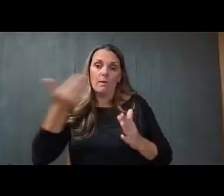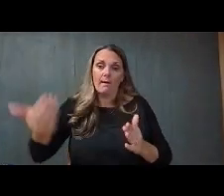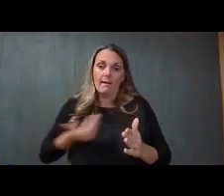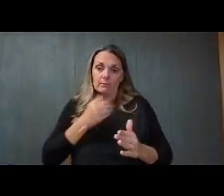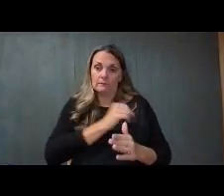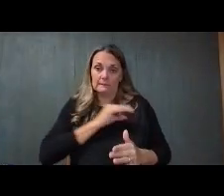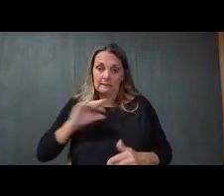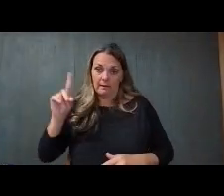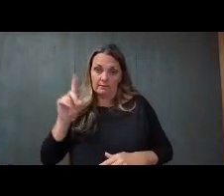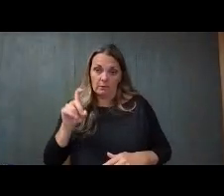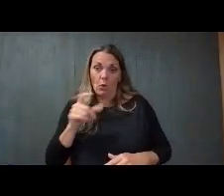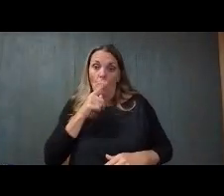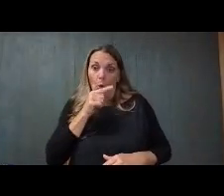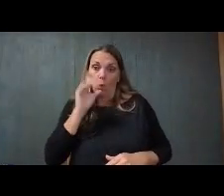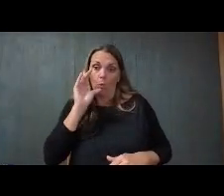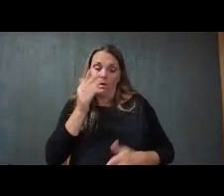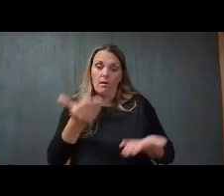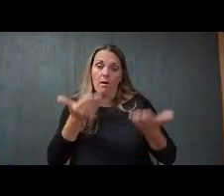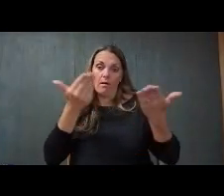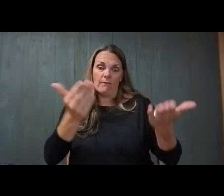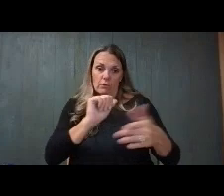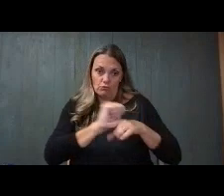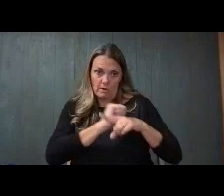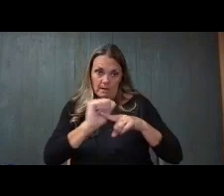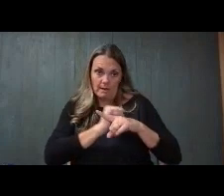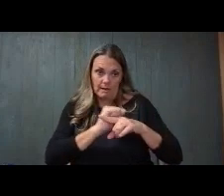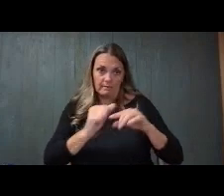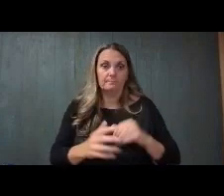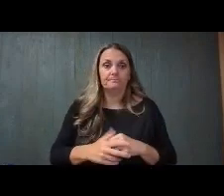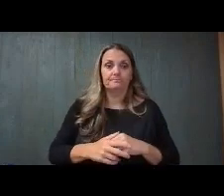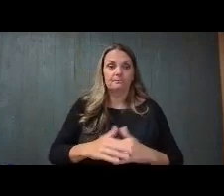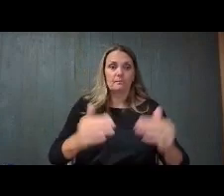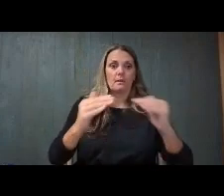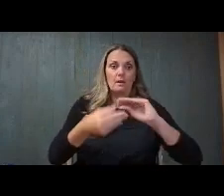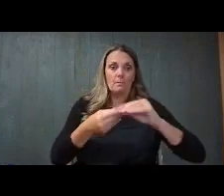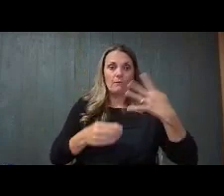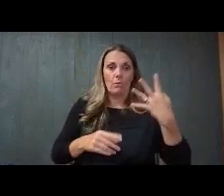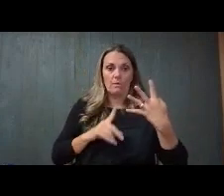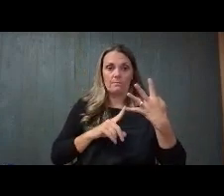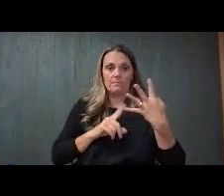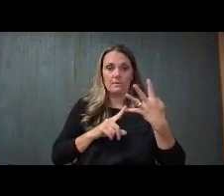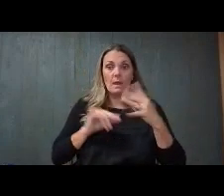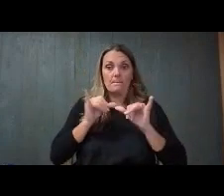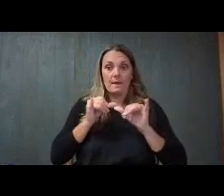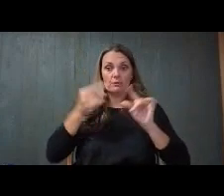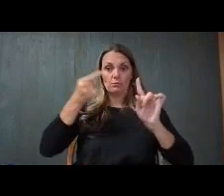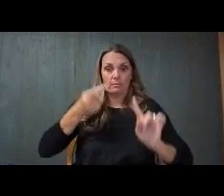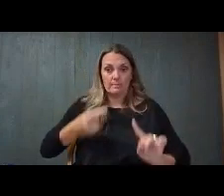and who would be offering the training? Number four is measurable objectives and contract